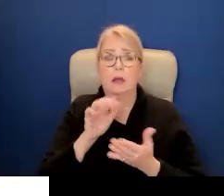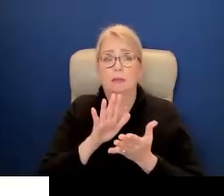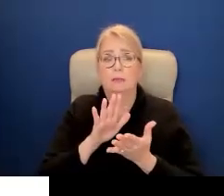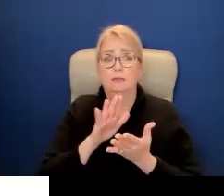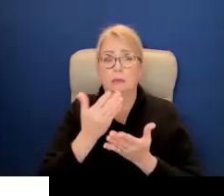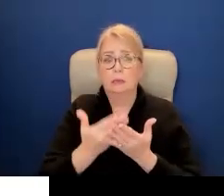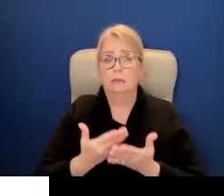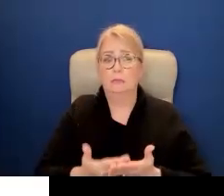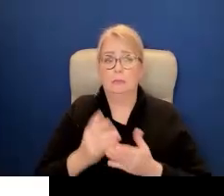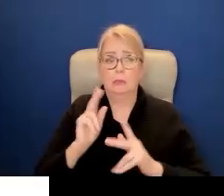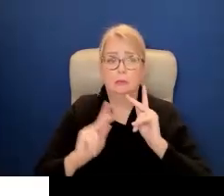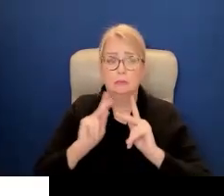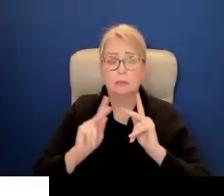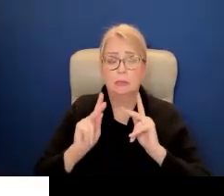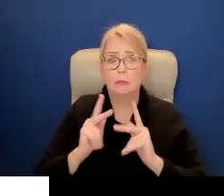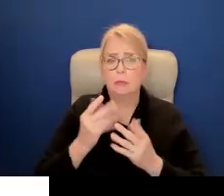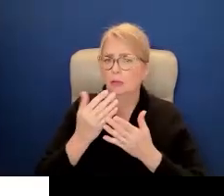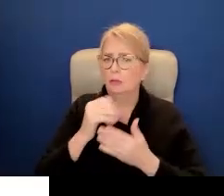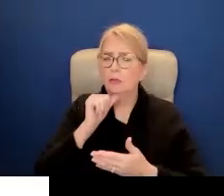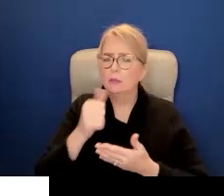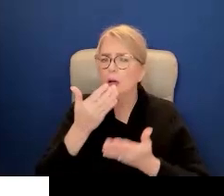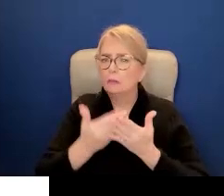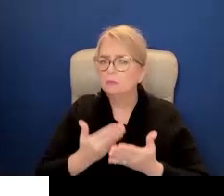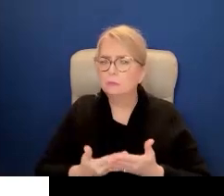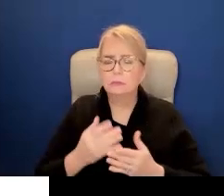And when we mean undocumented, we mean people who are here